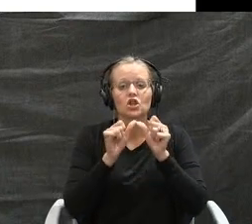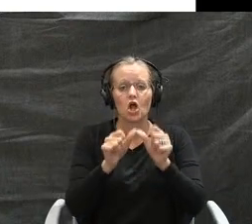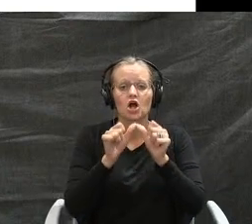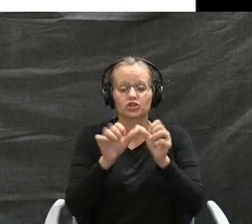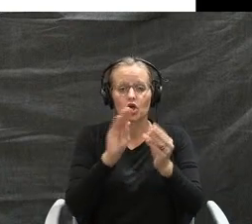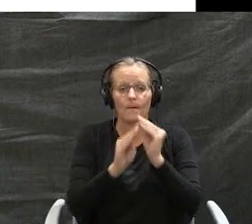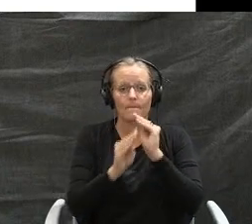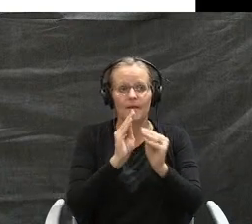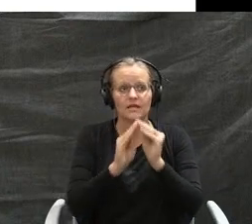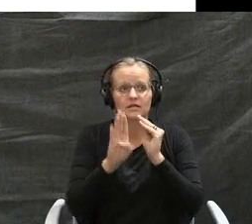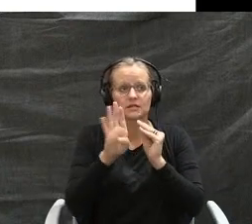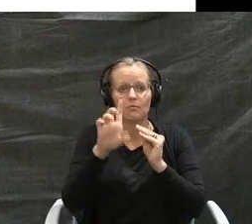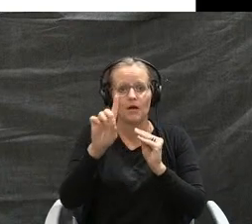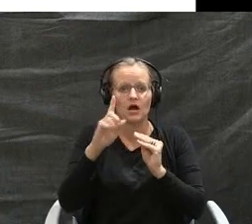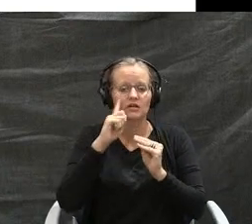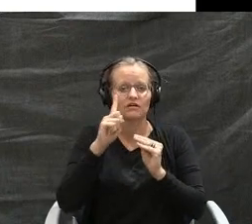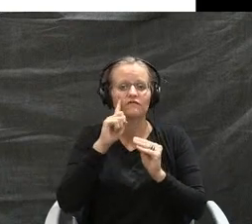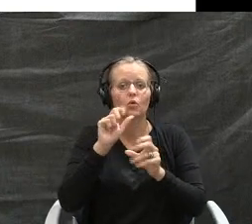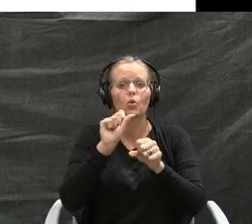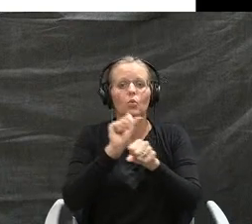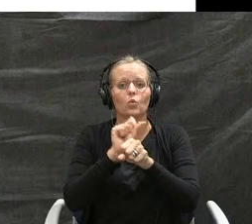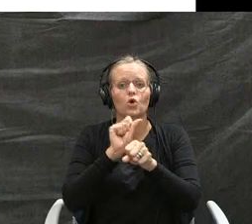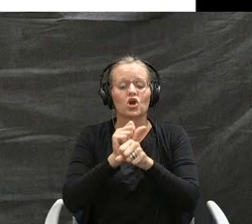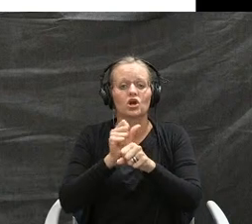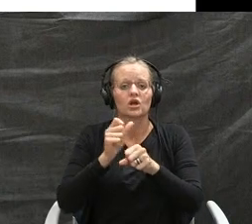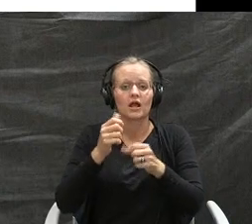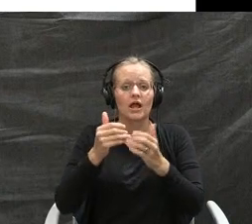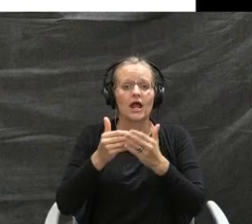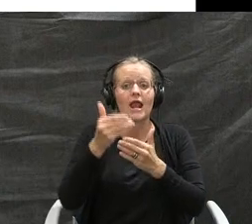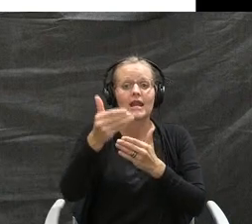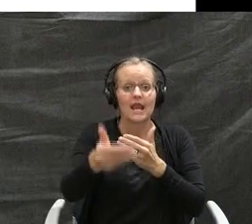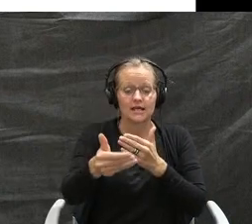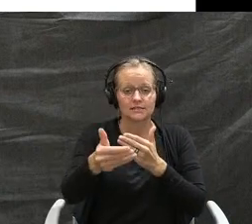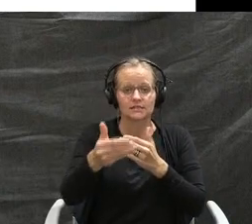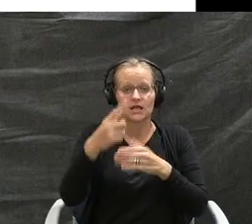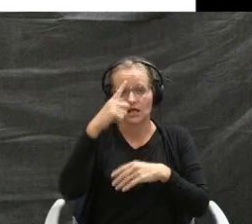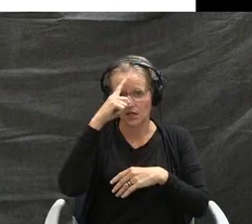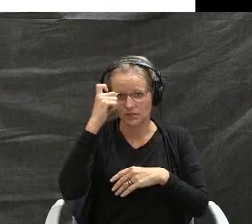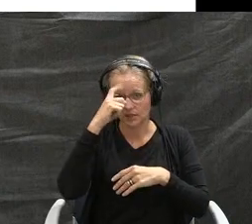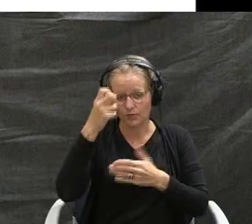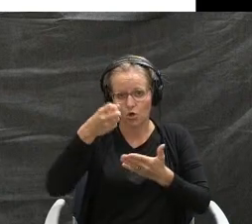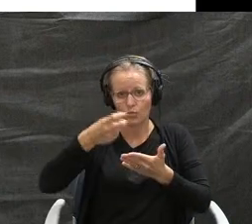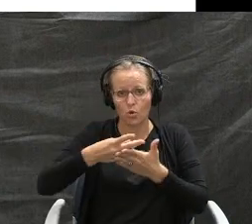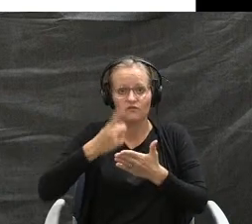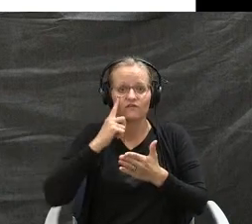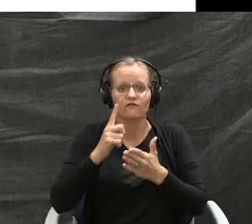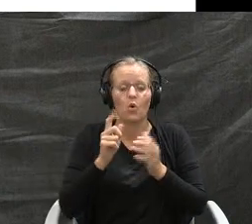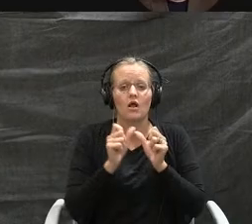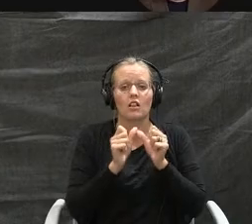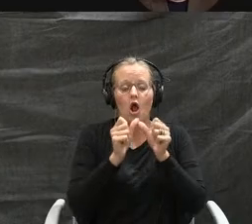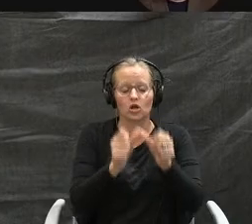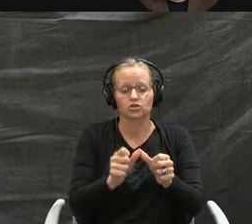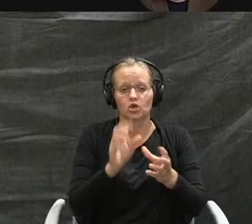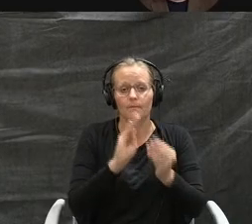were issuing for work on next summer for the projects that are approved in a long term facility maintenance plan, so will be